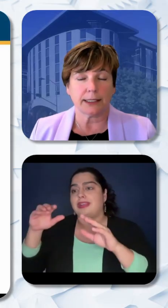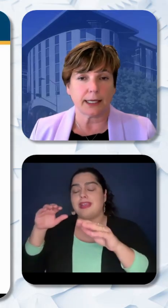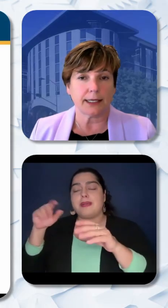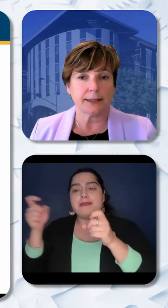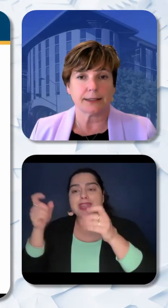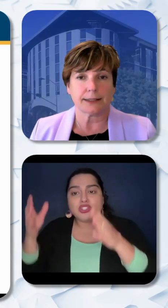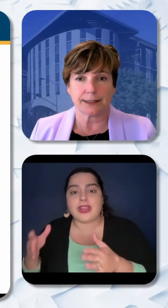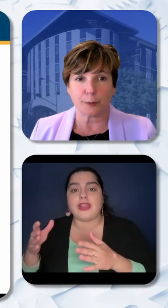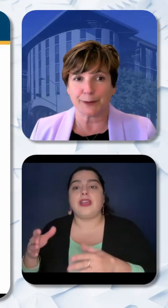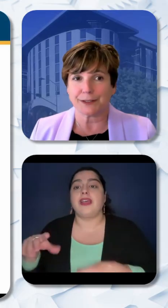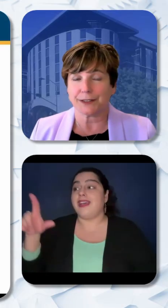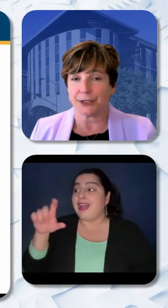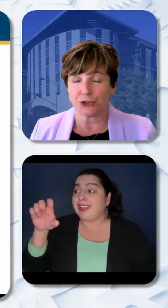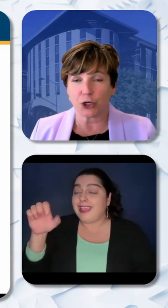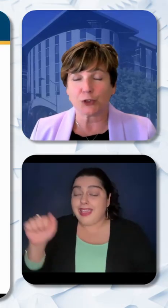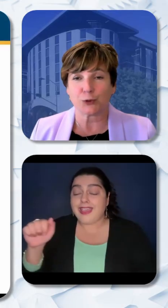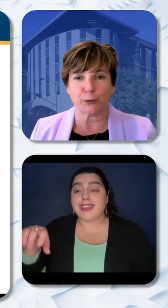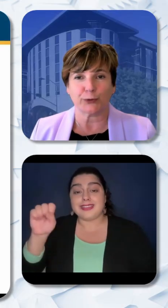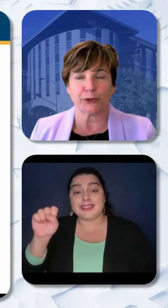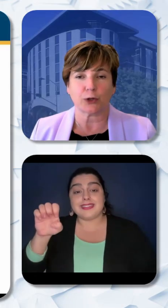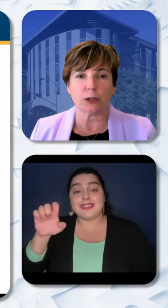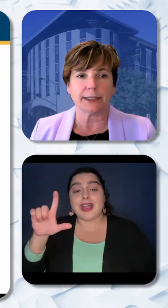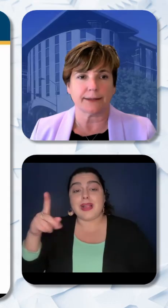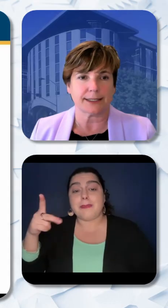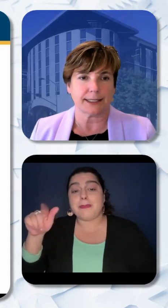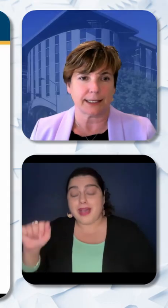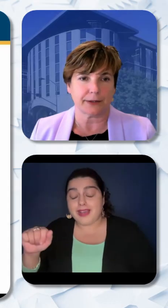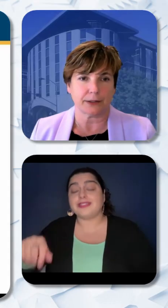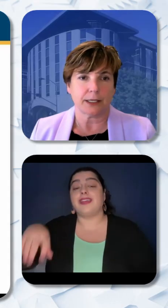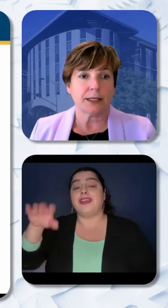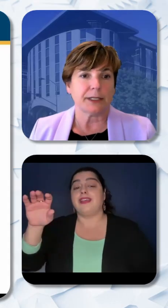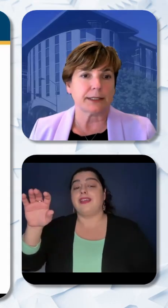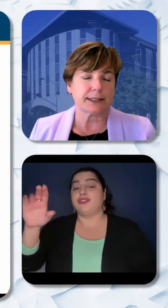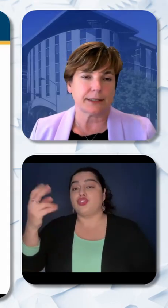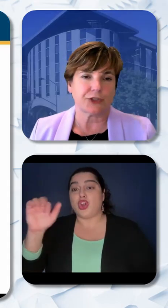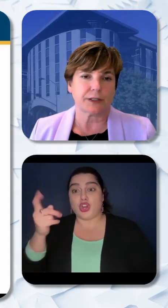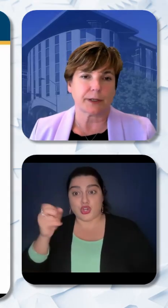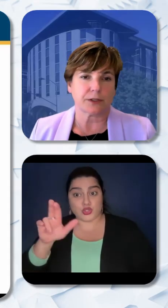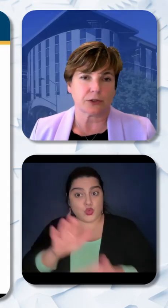LEAs, SELPAs, and charter schools are all in this together, because decisions about